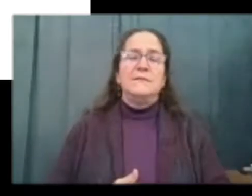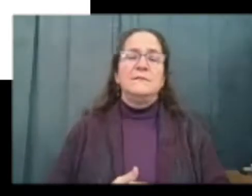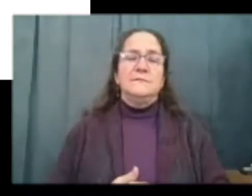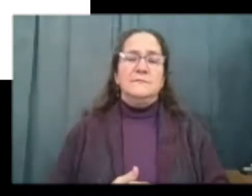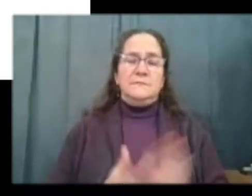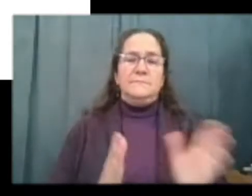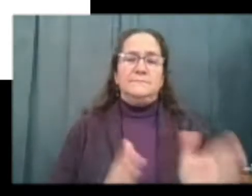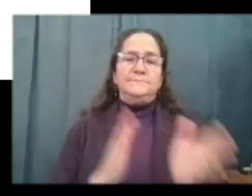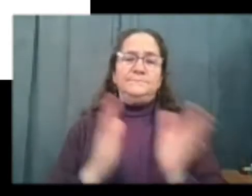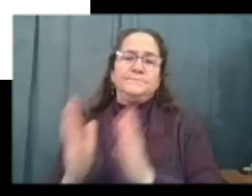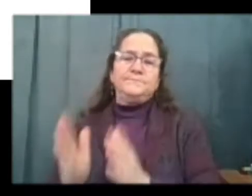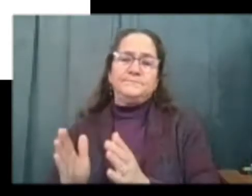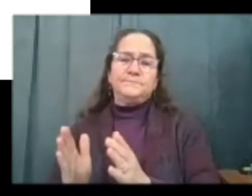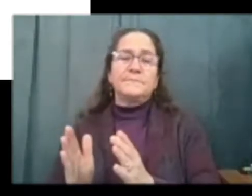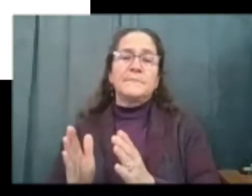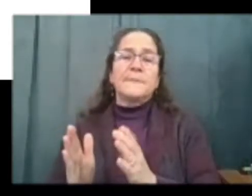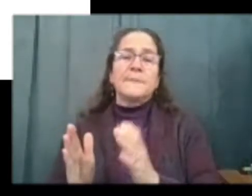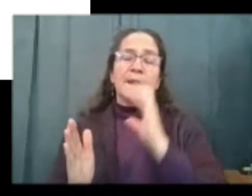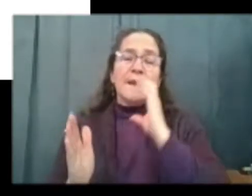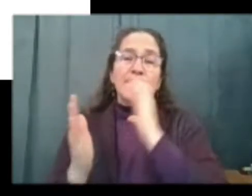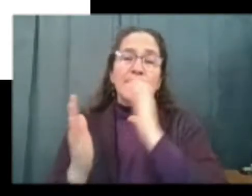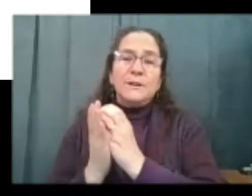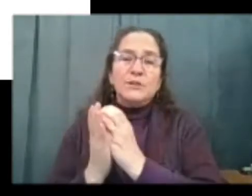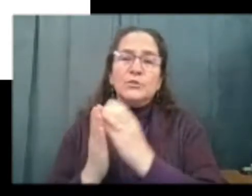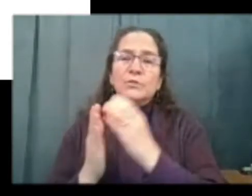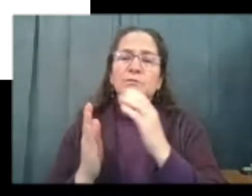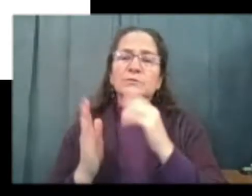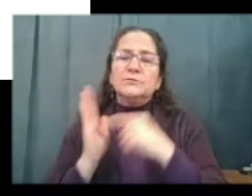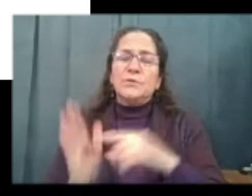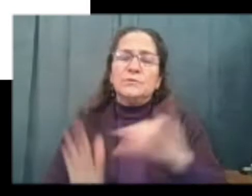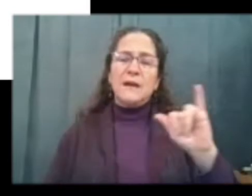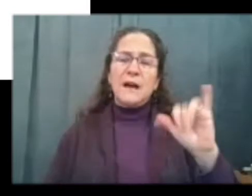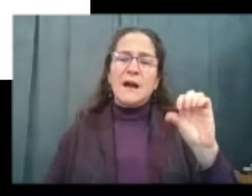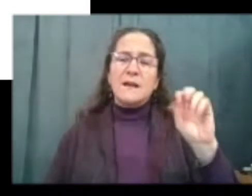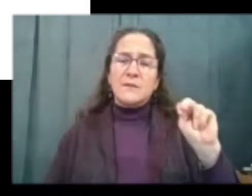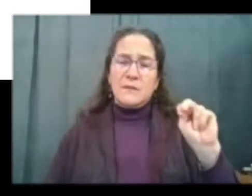And then we have a picture of icons where a student might communicate